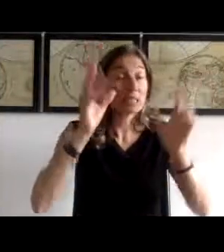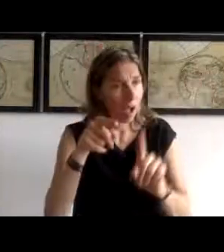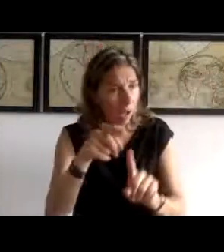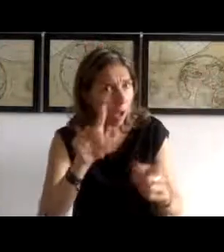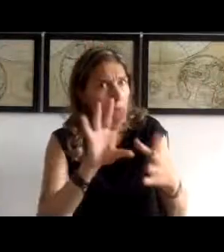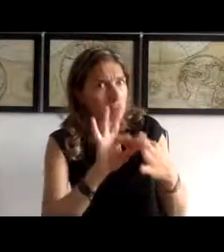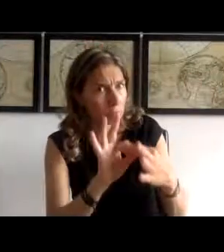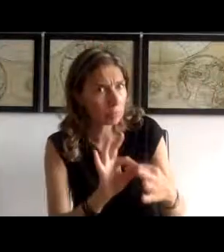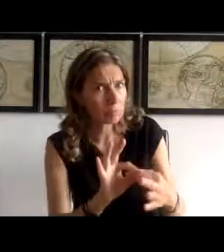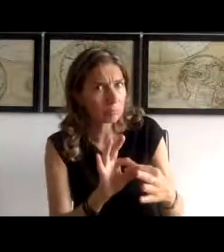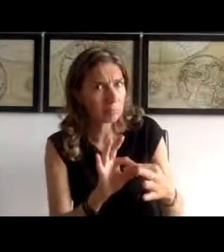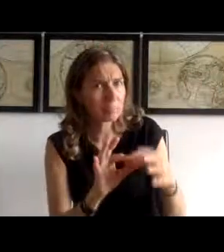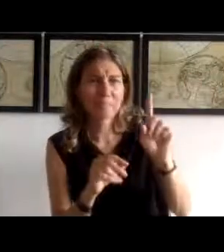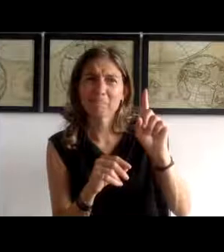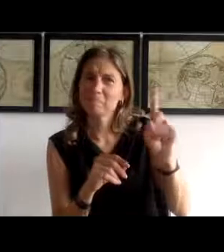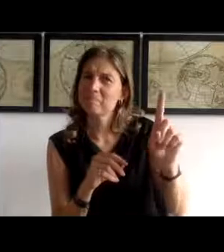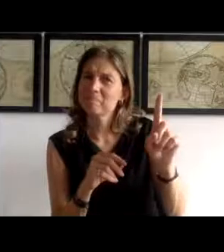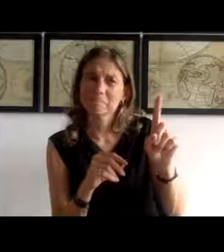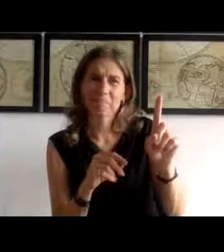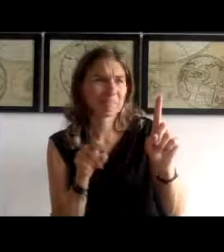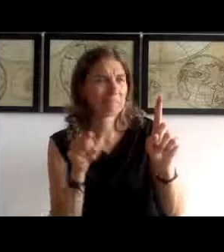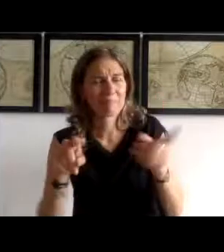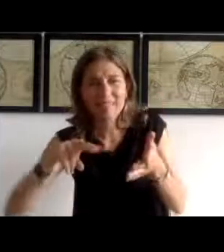not only by having it as a priority in the projects,